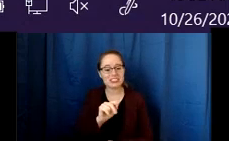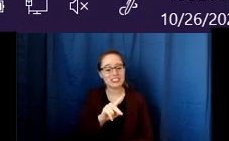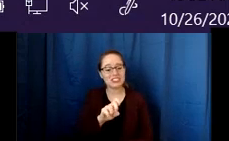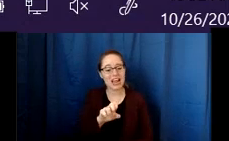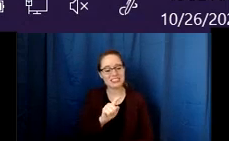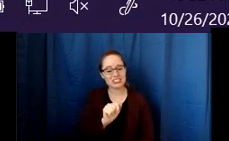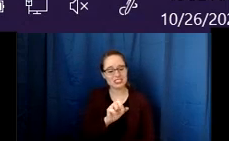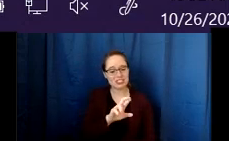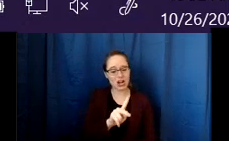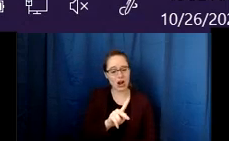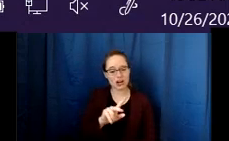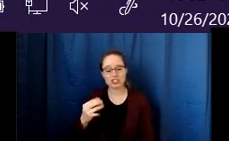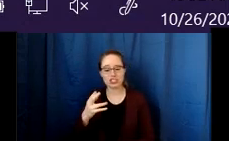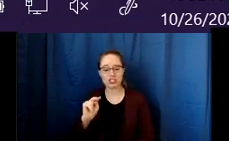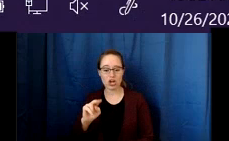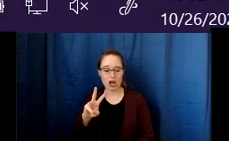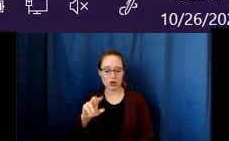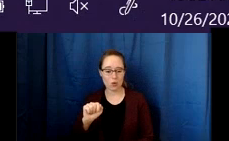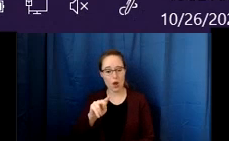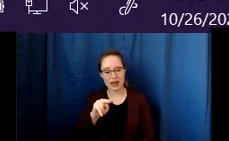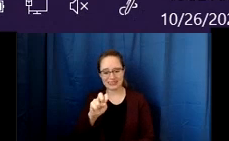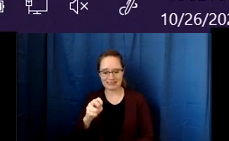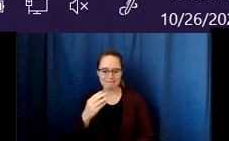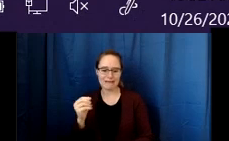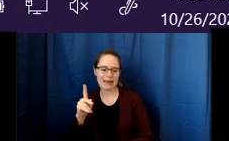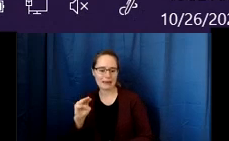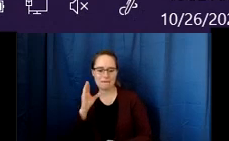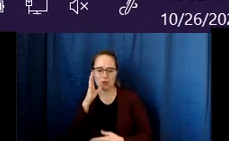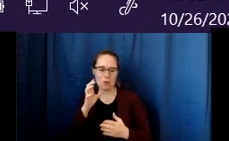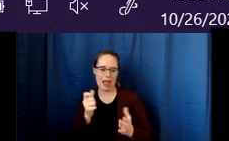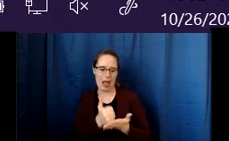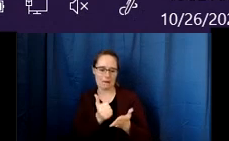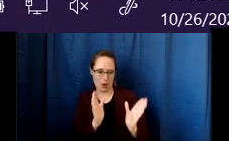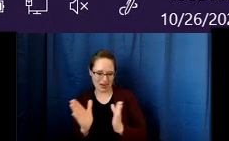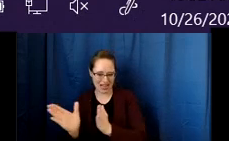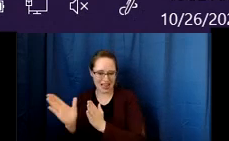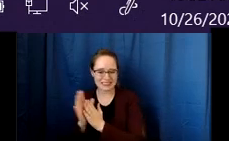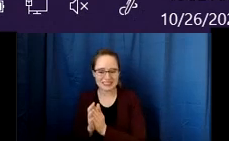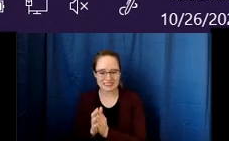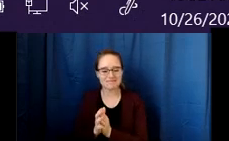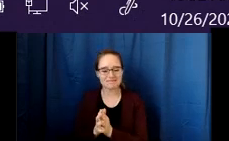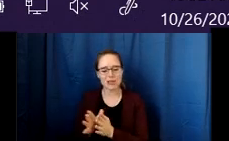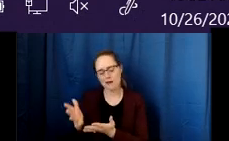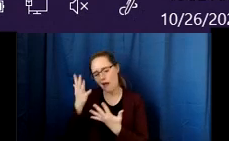as well as to Kim Wee, who helped organize all of these things as well. She, unfortunately, could not make it today.